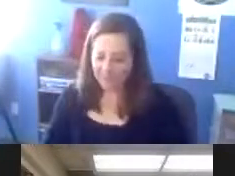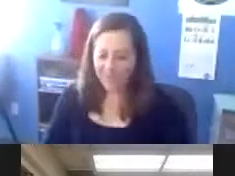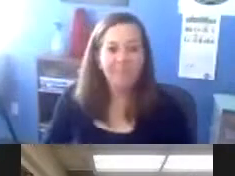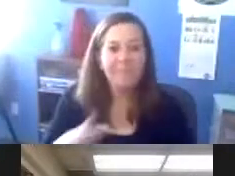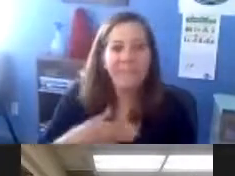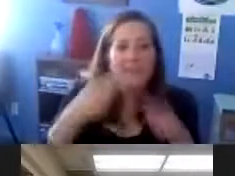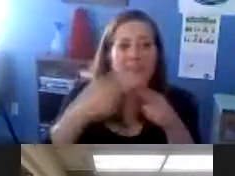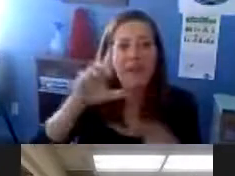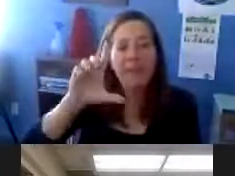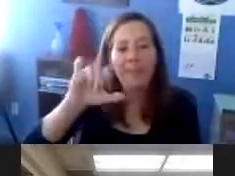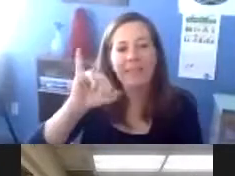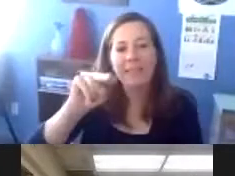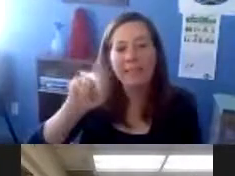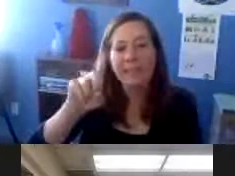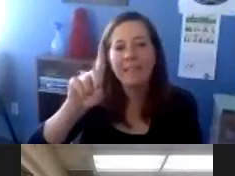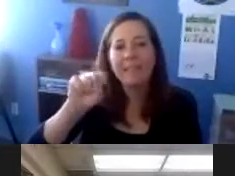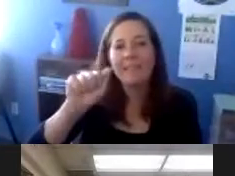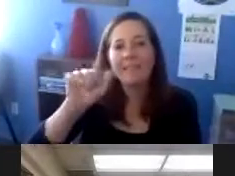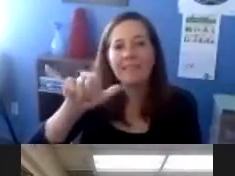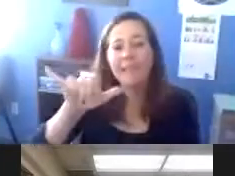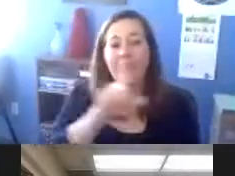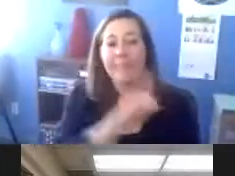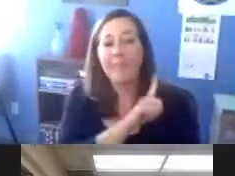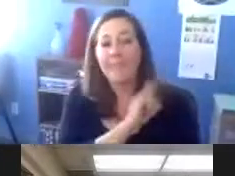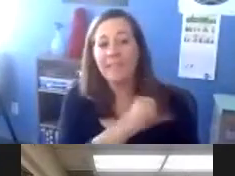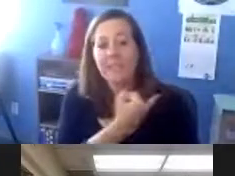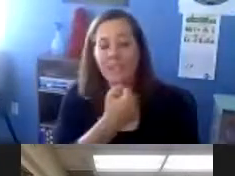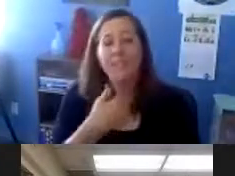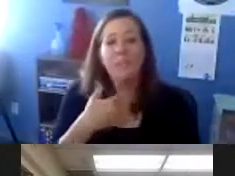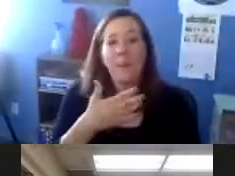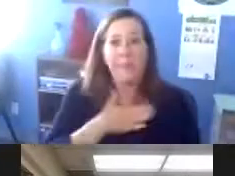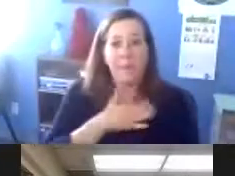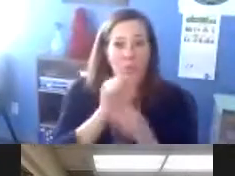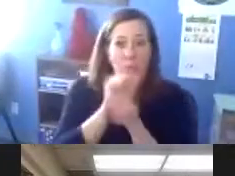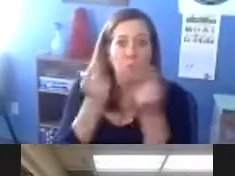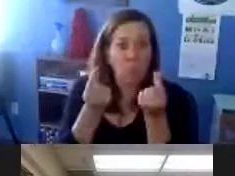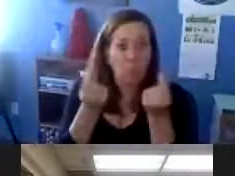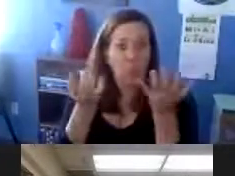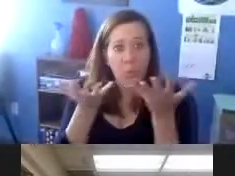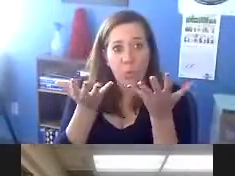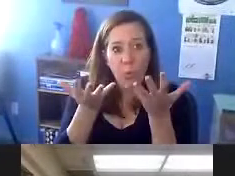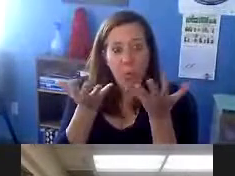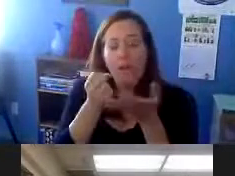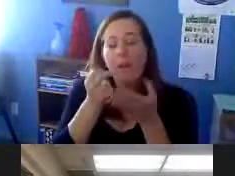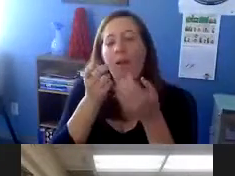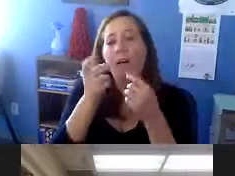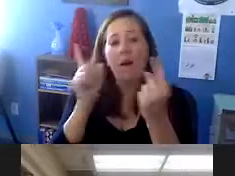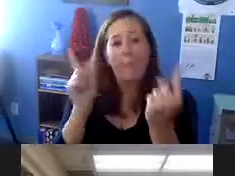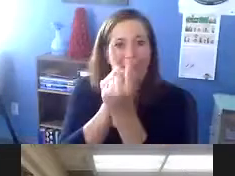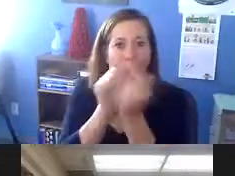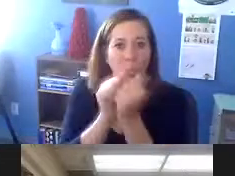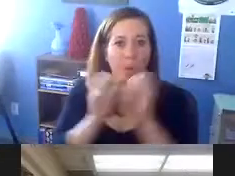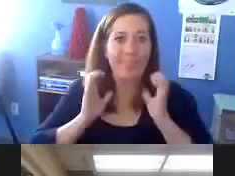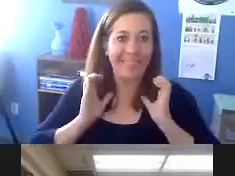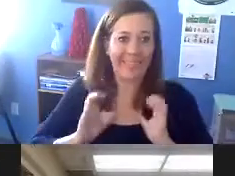Lindsay: My name is Lindsay (showed sign name). My job includes: meeting with the clients,